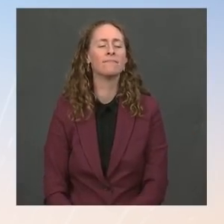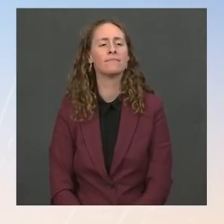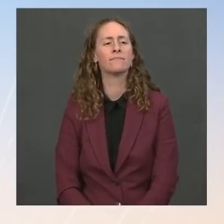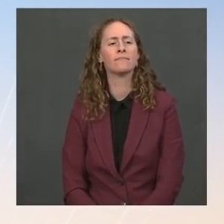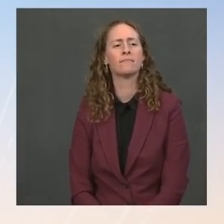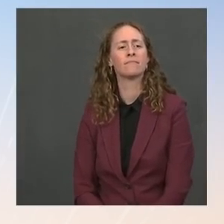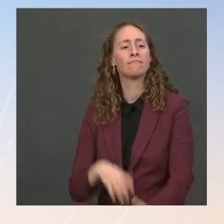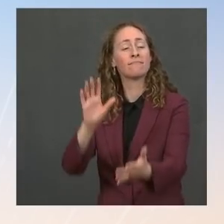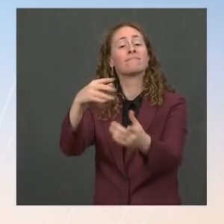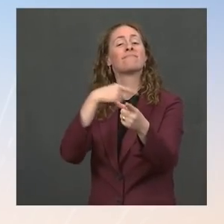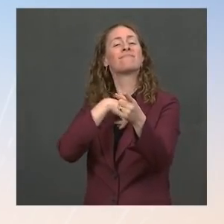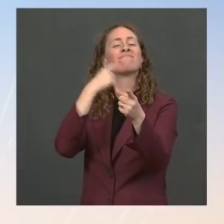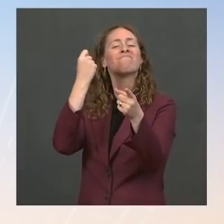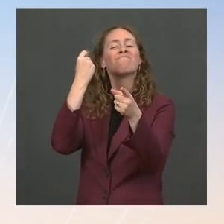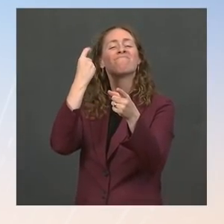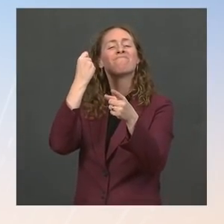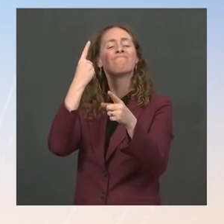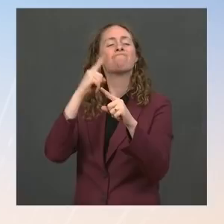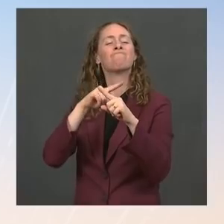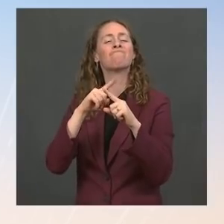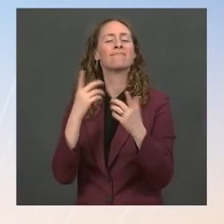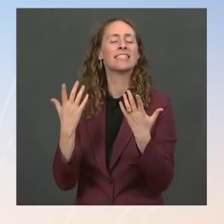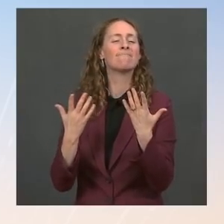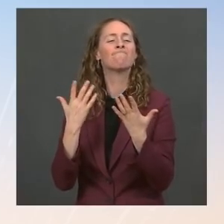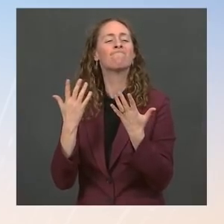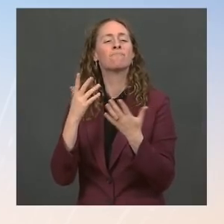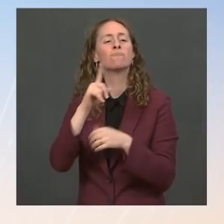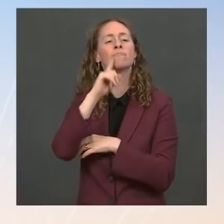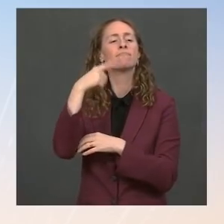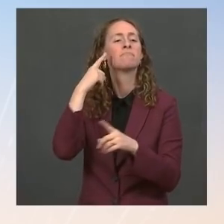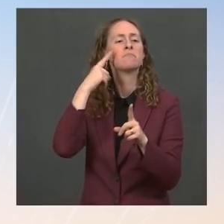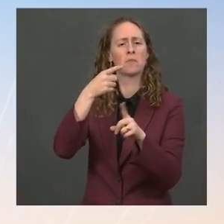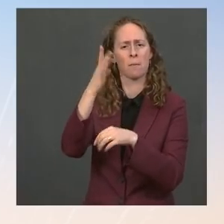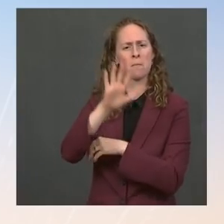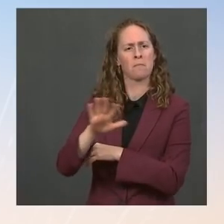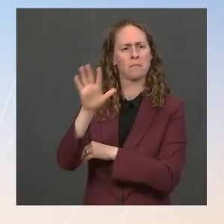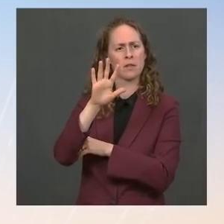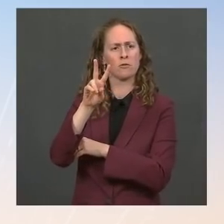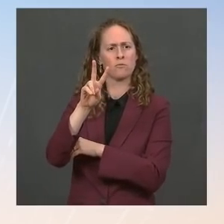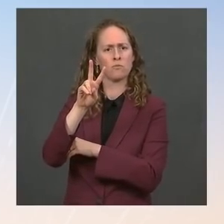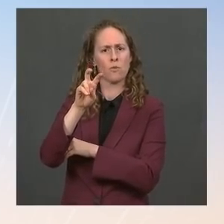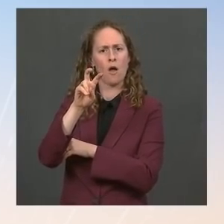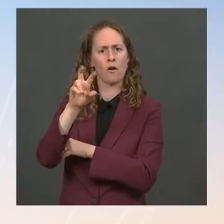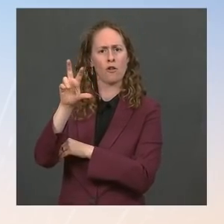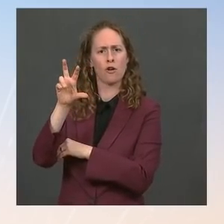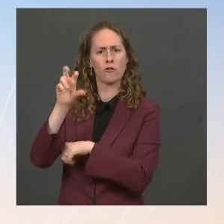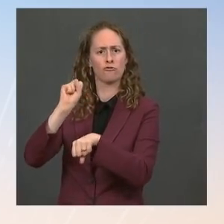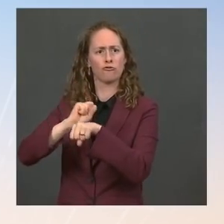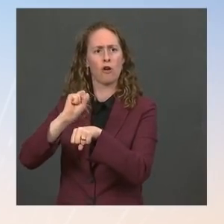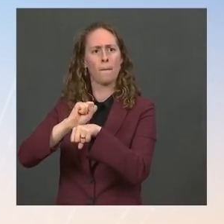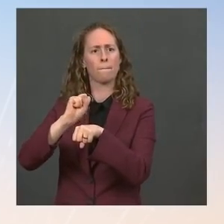that there were a couple hundred jobs that they anticipate being lost in France. And certainly, that is a factor for them, domestically.